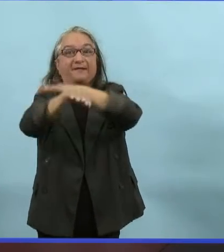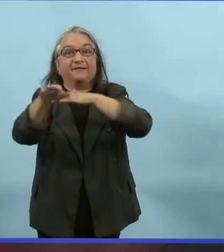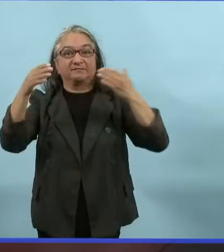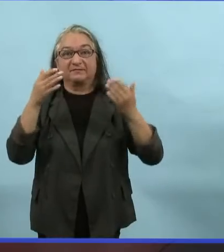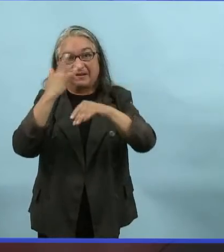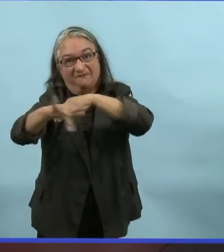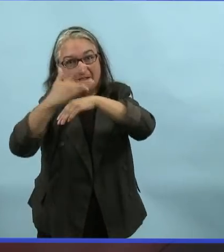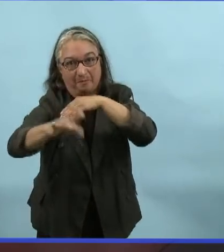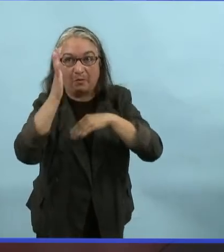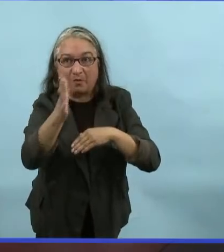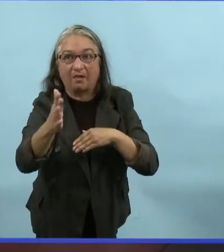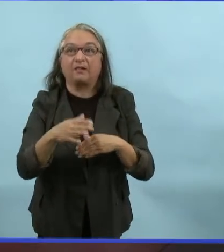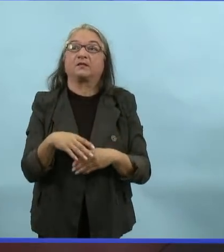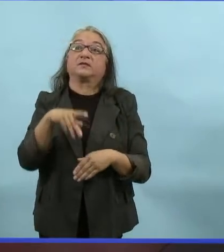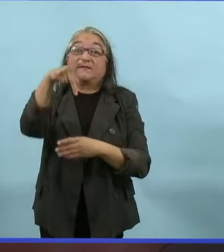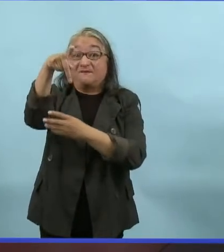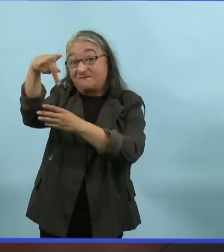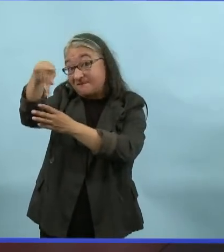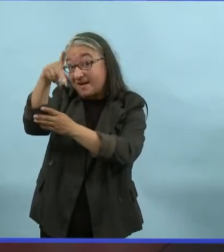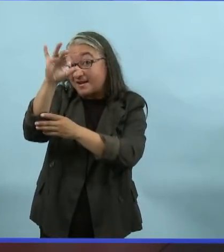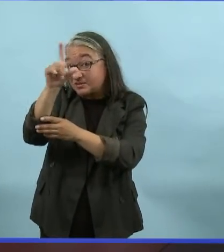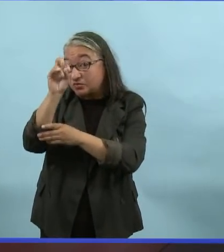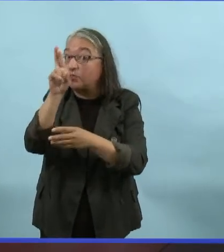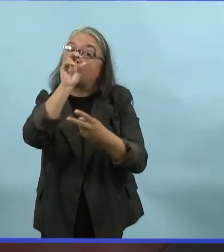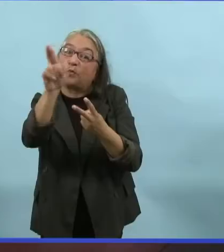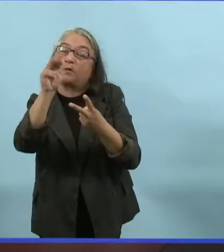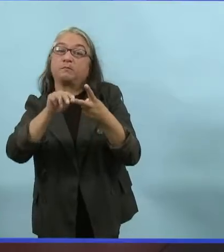so there are a number of modern appointments open and available for booking right now